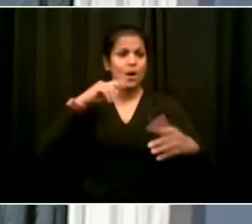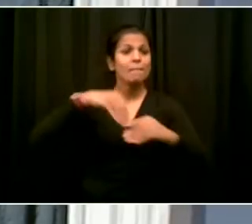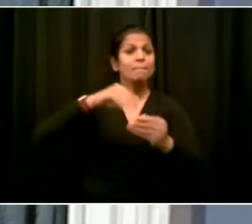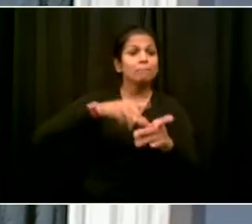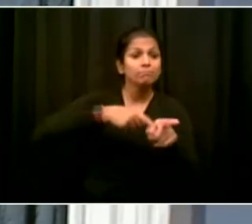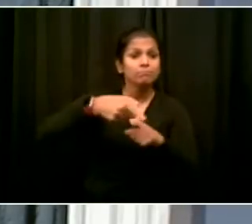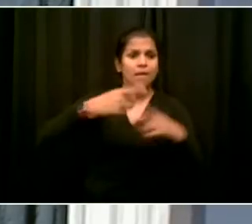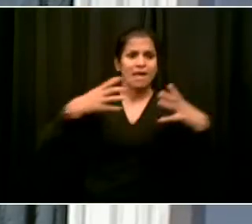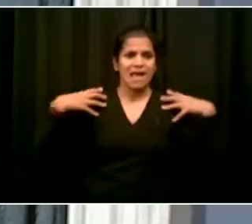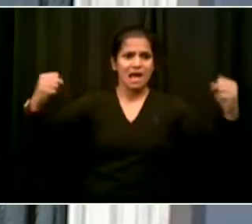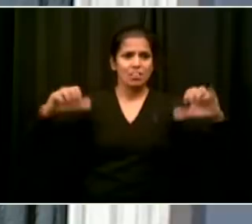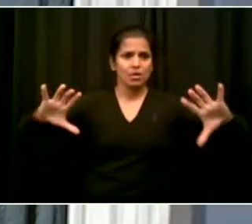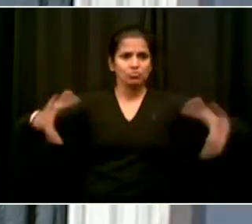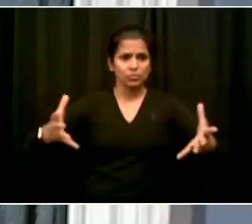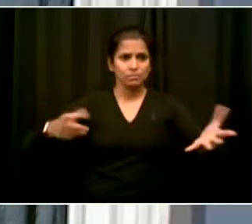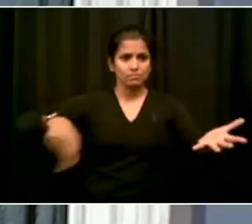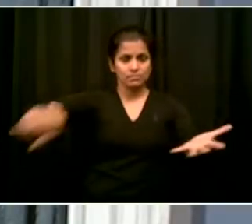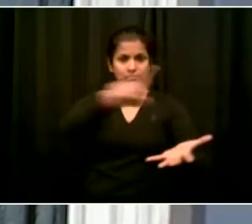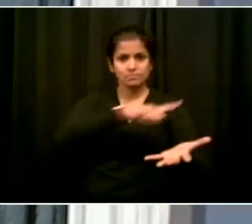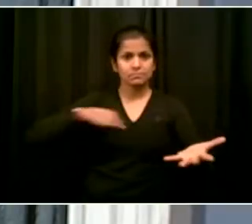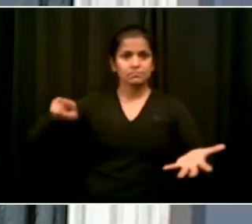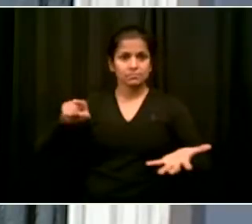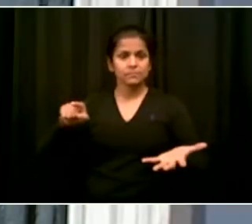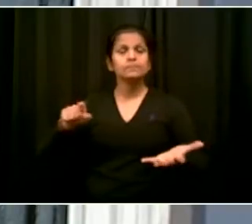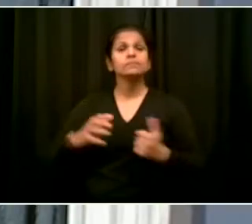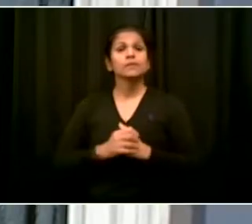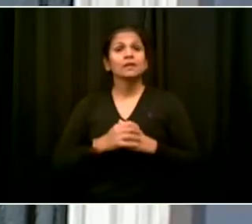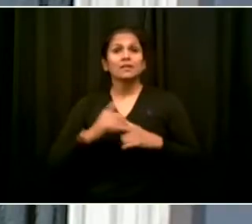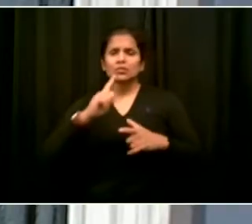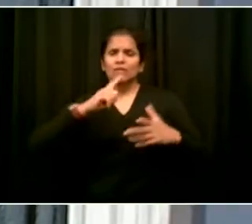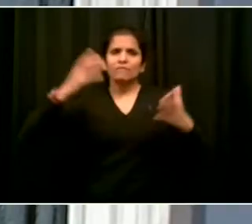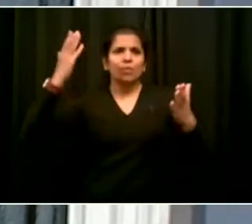RACIAL EQUITY ARE A KEY PAA RTOF HOW WE ARE